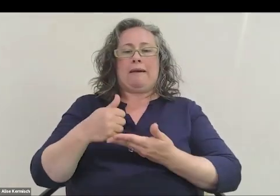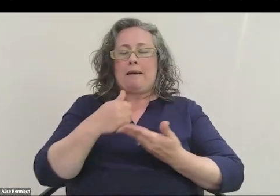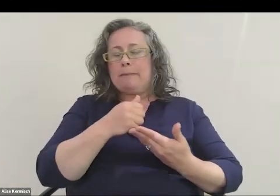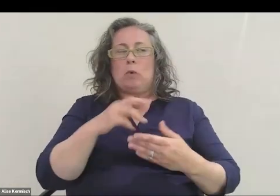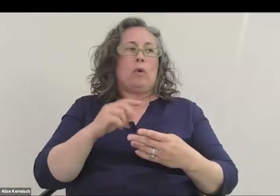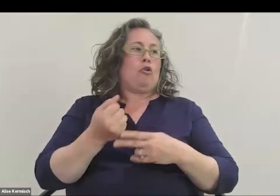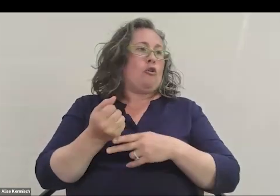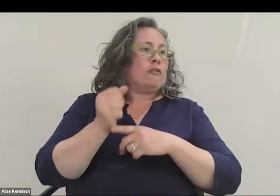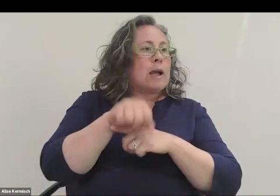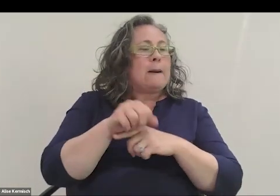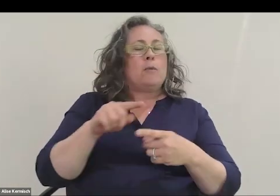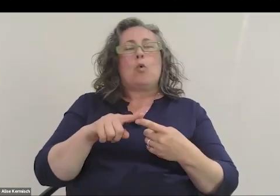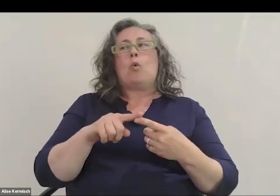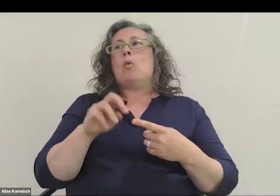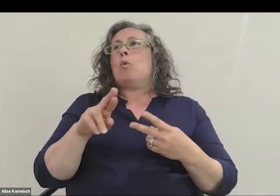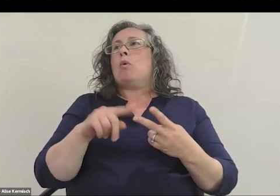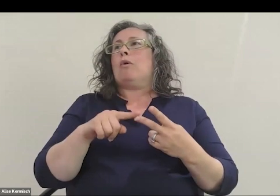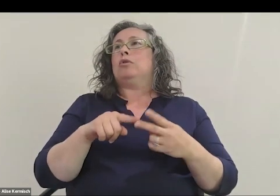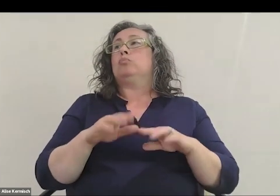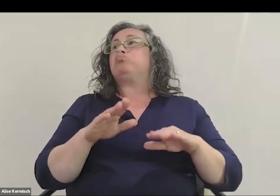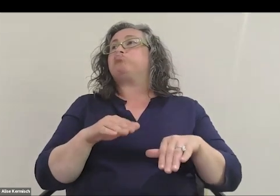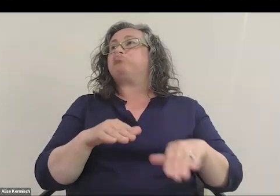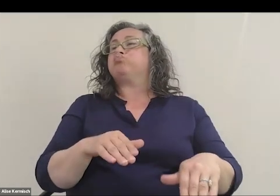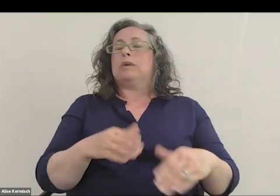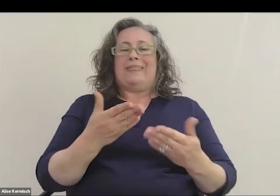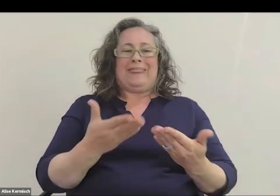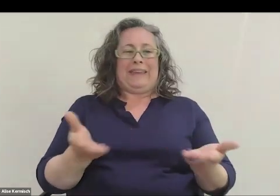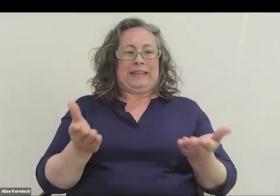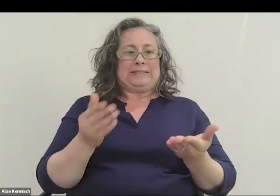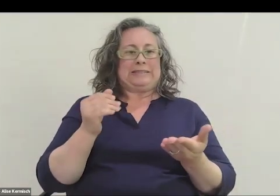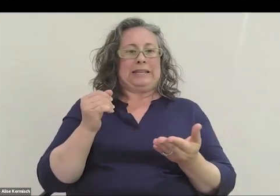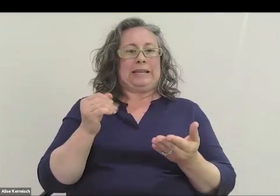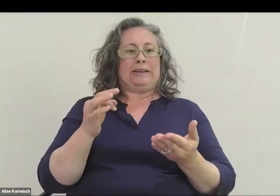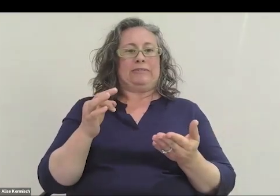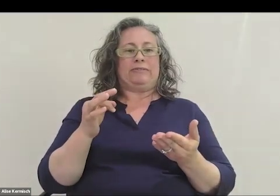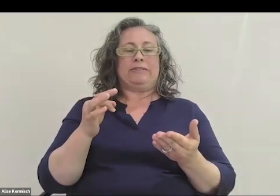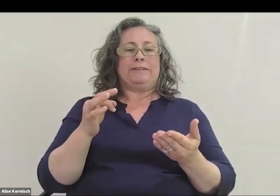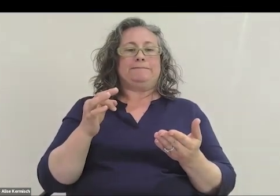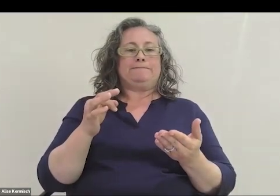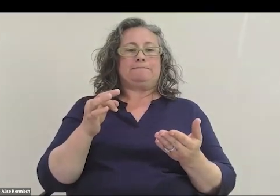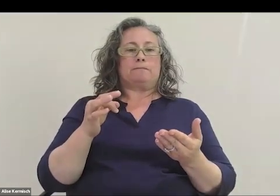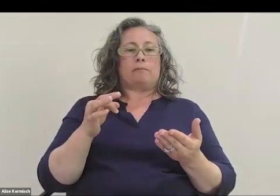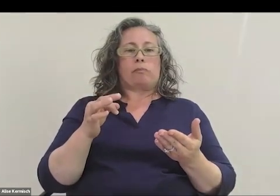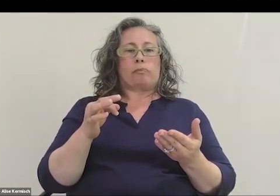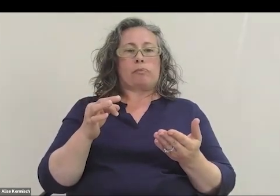or to play down certain aspects if it makes sort of particular types